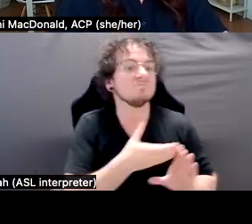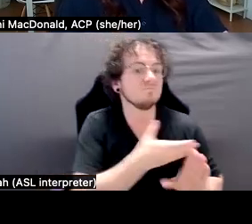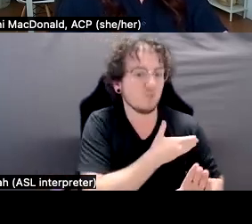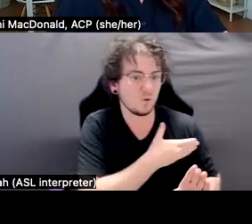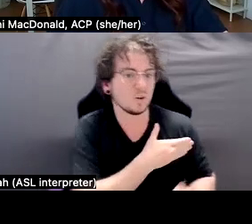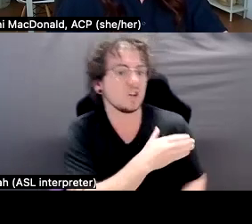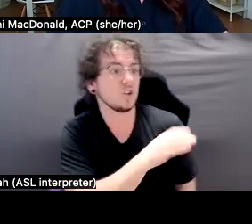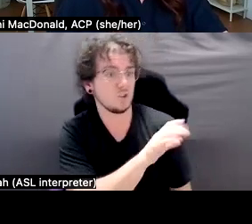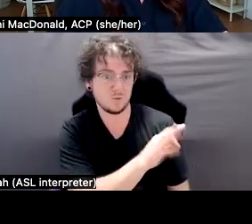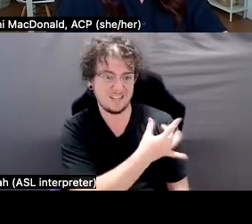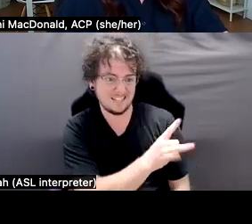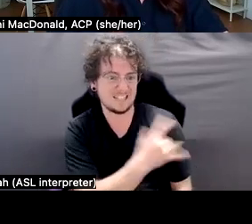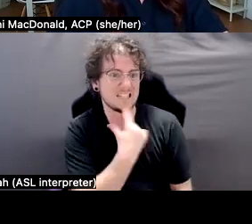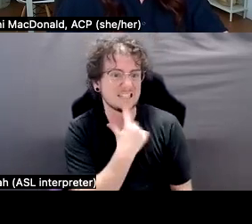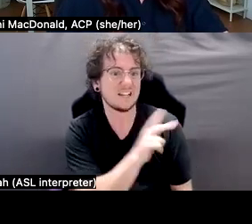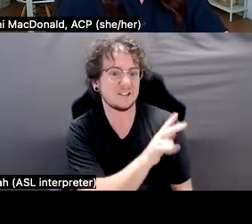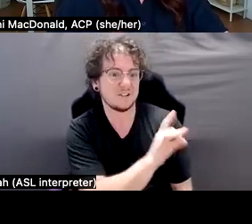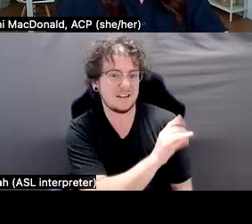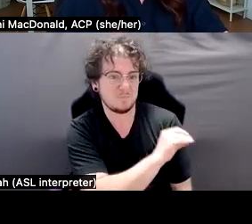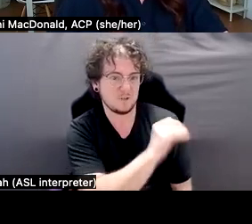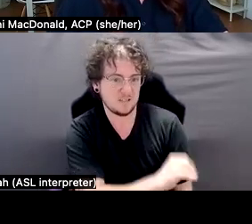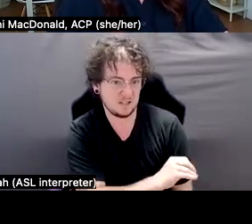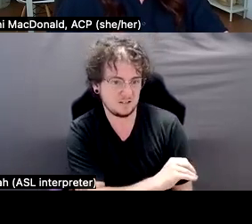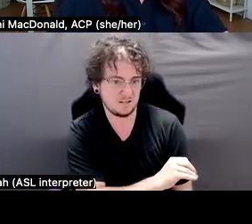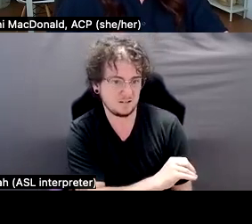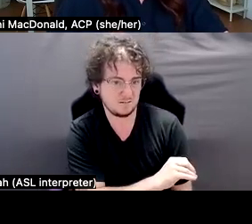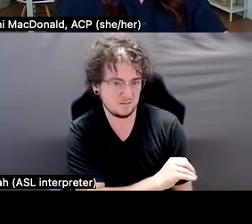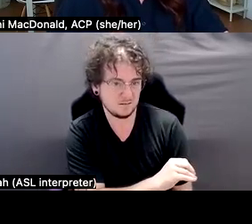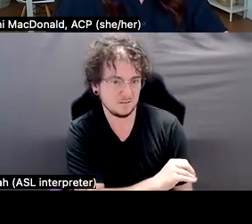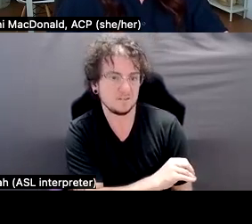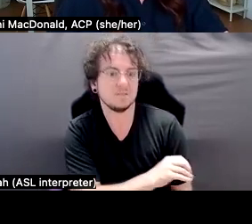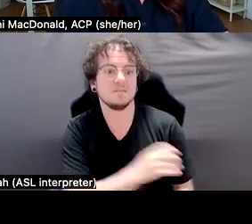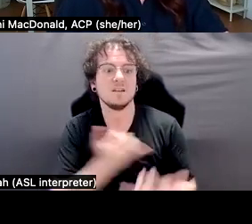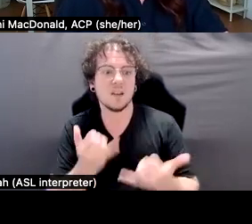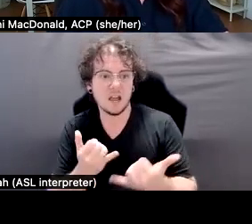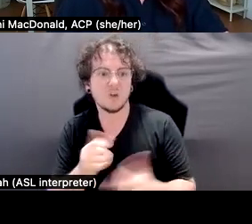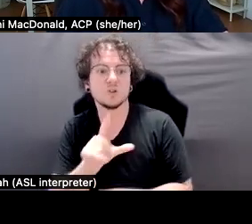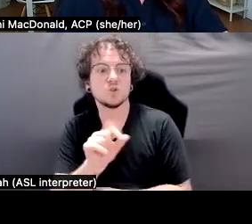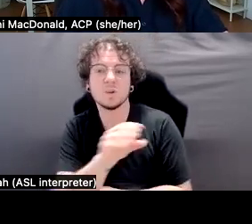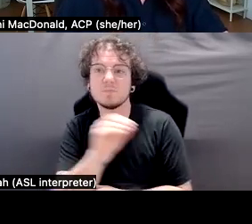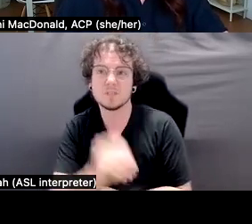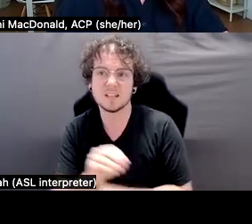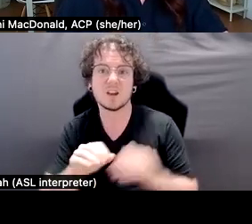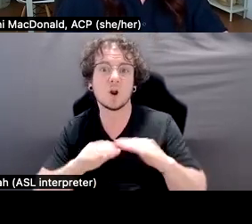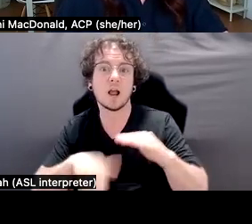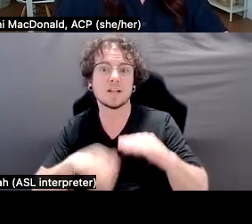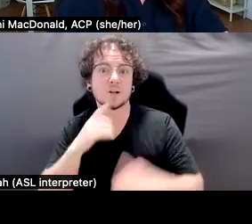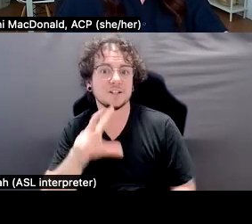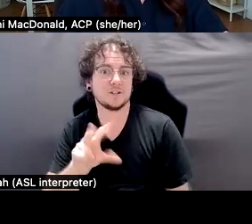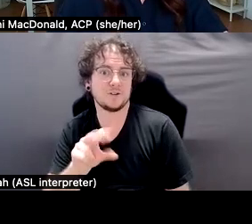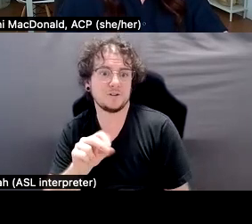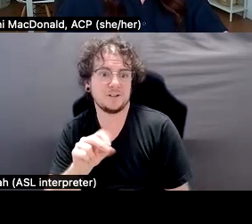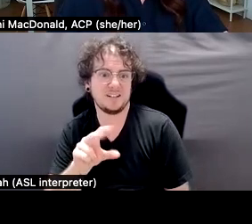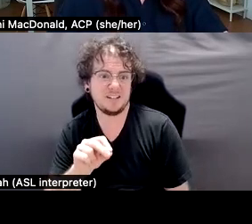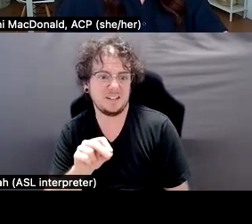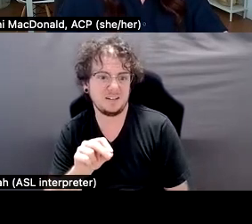today that number is only 20%. And we reported that nearly 23%, almost a quarter or over 50